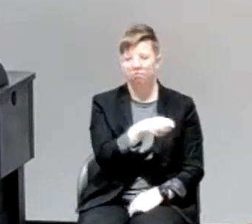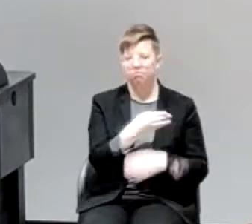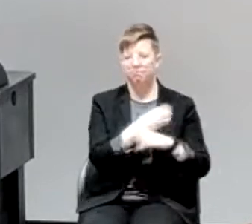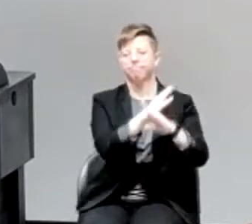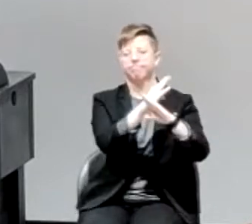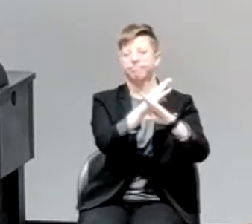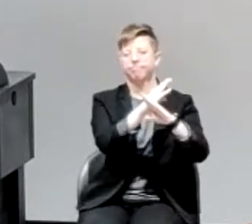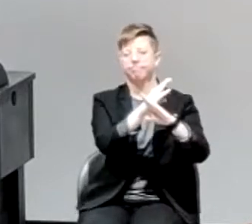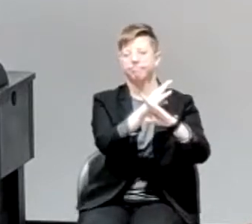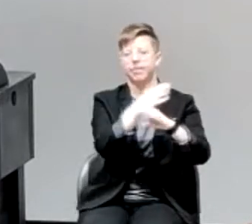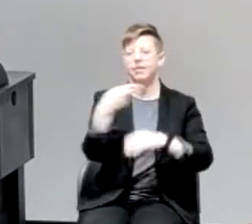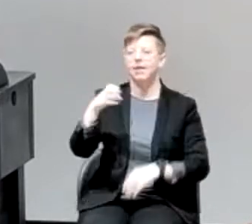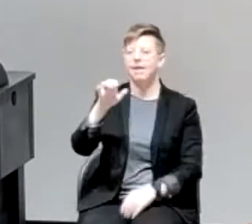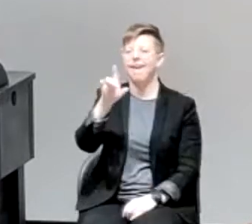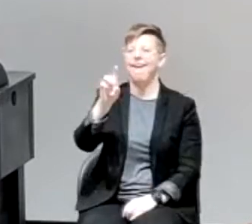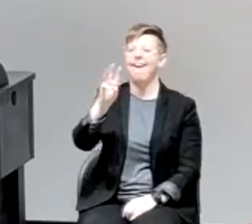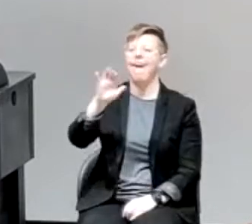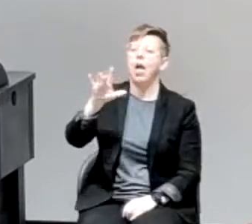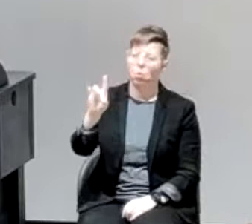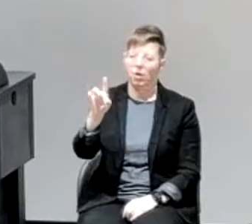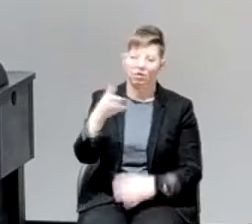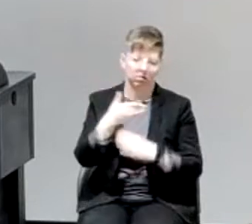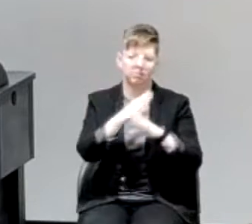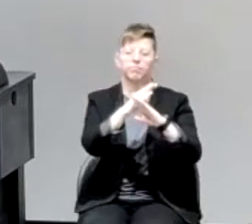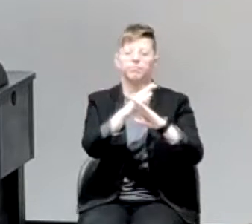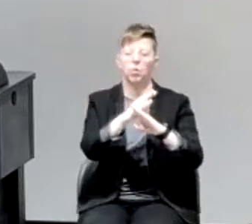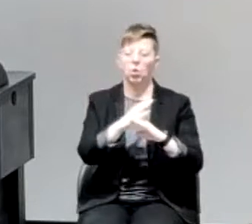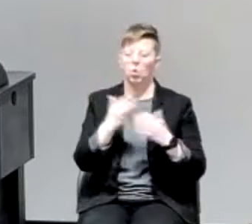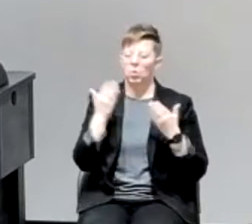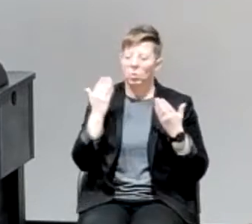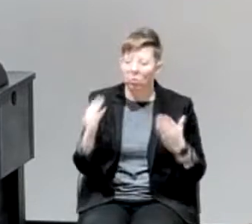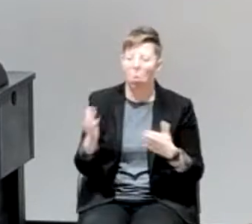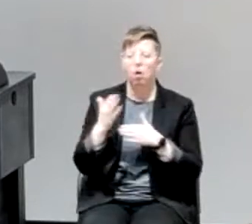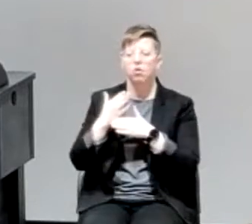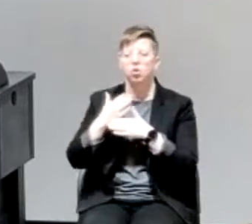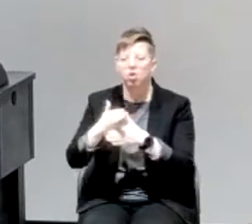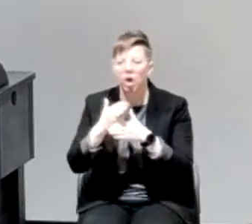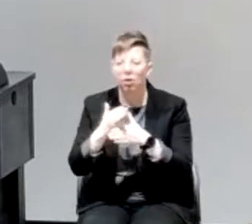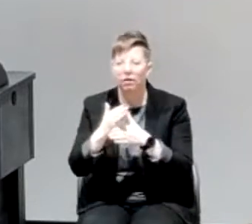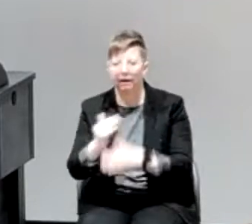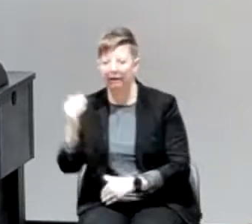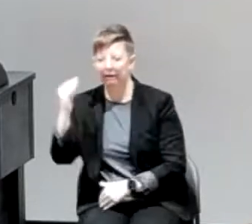Not one of those promises has been kept with did I dealt fidelity in our nation.